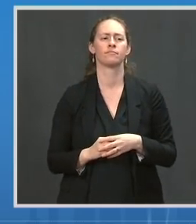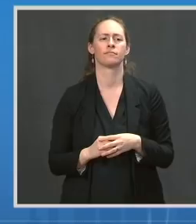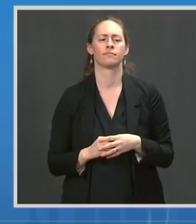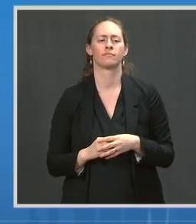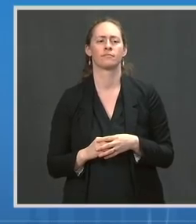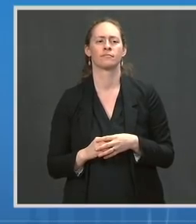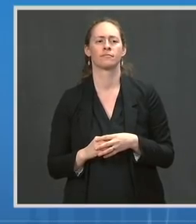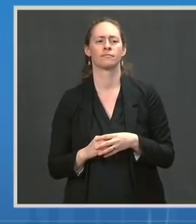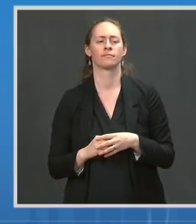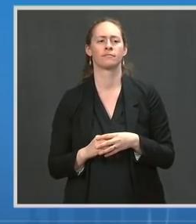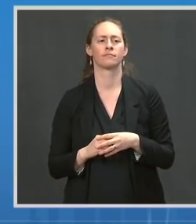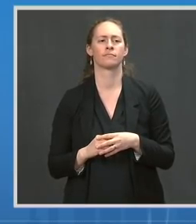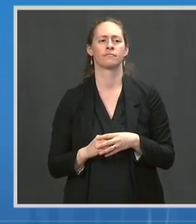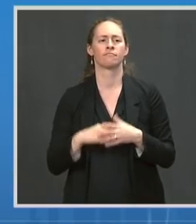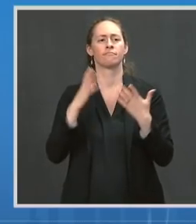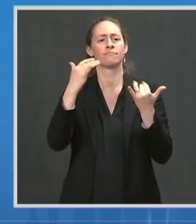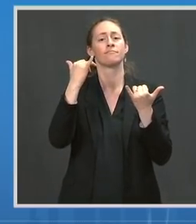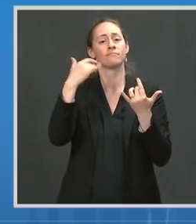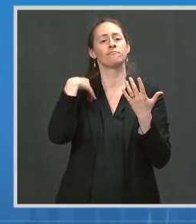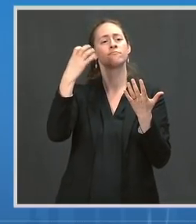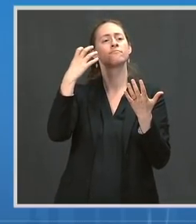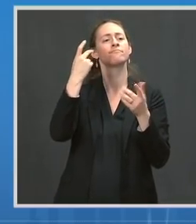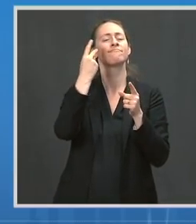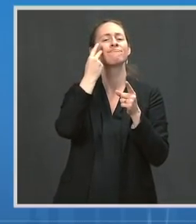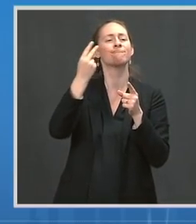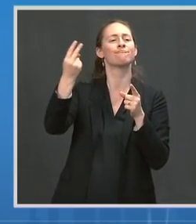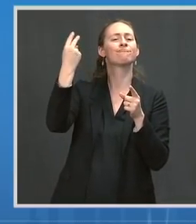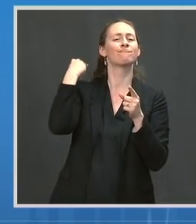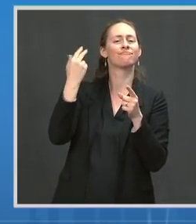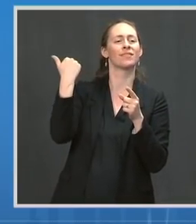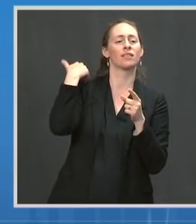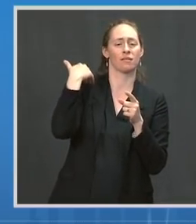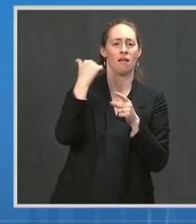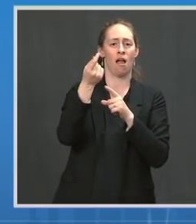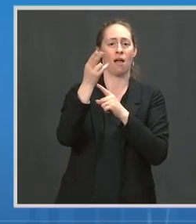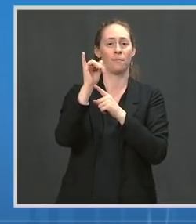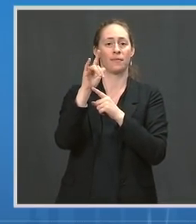on the 21st of April. Since we began, one year ago,